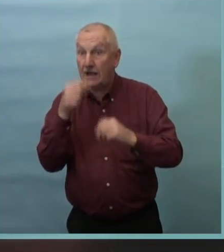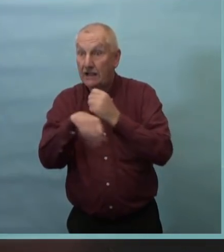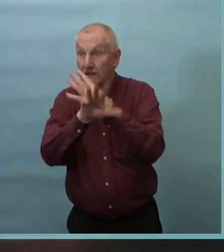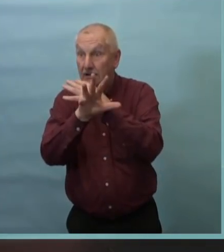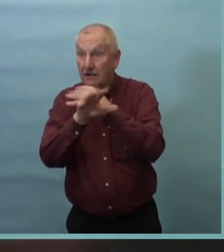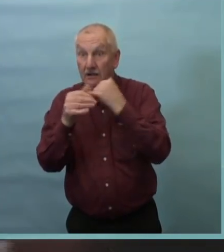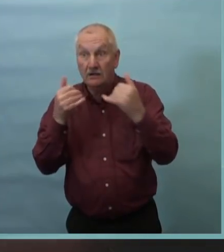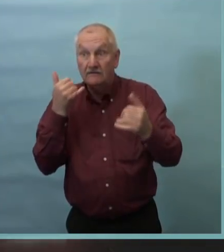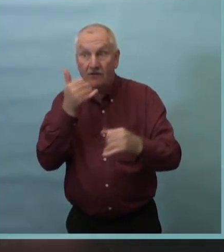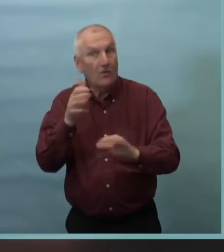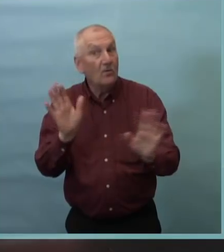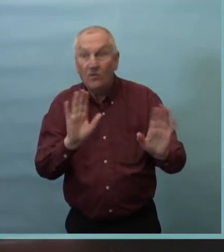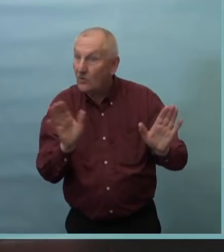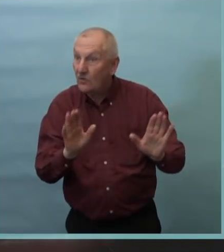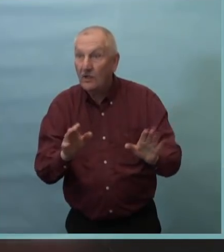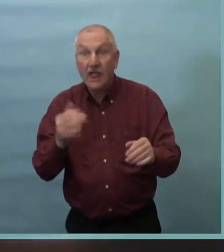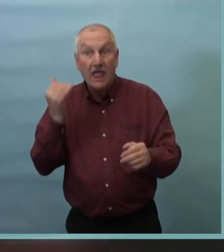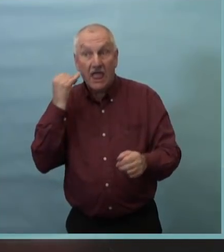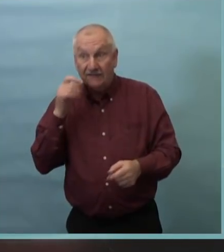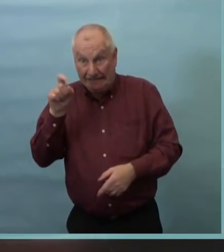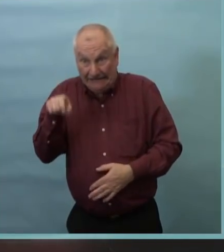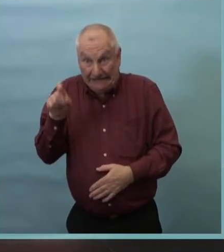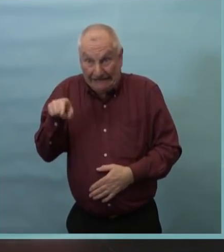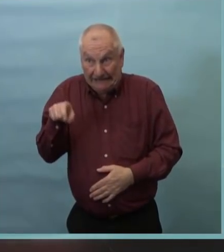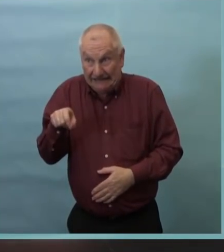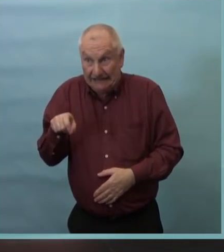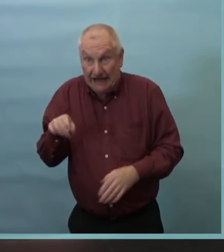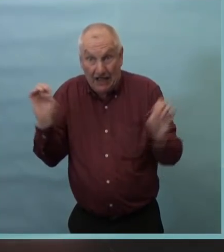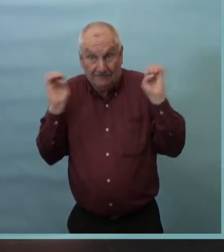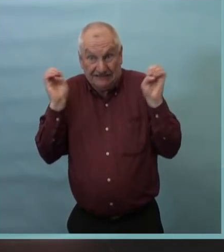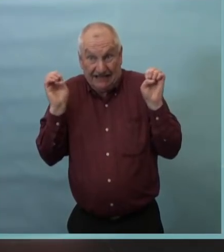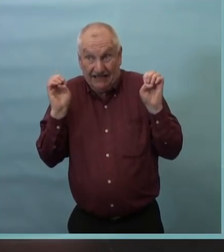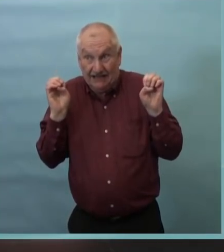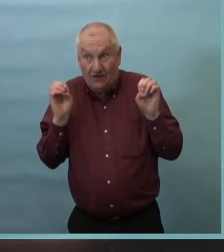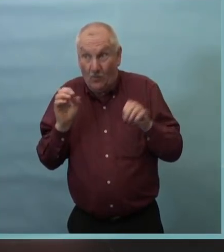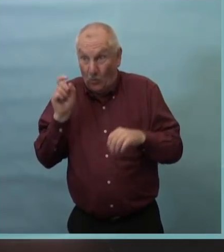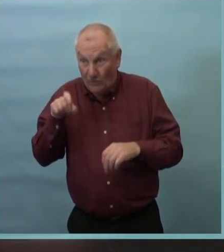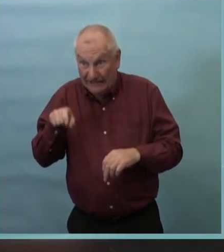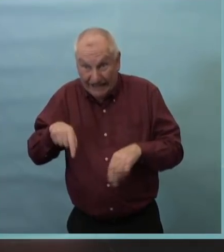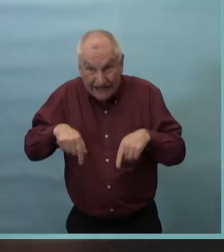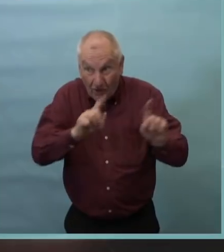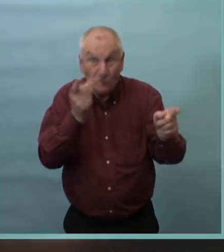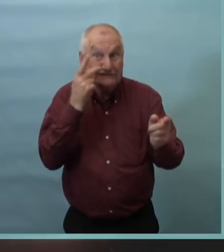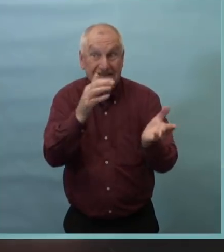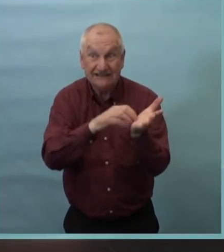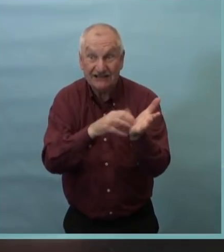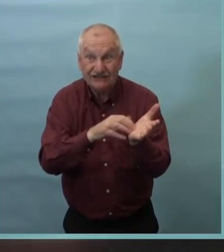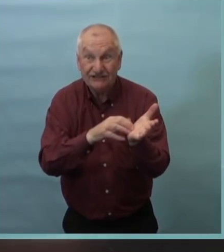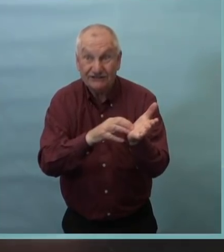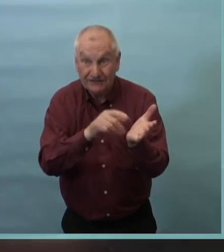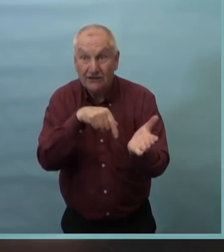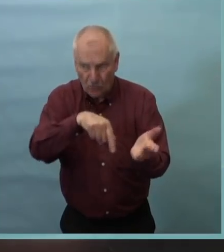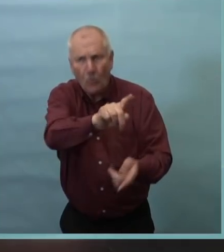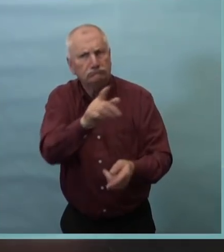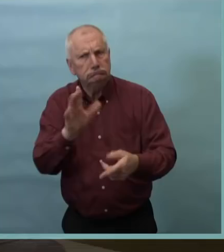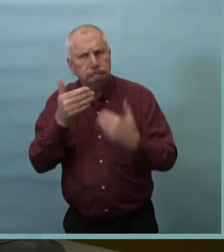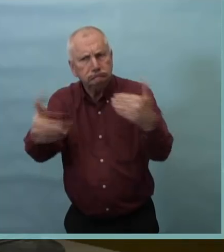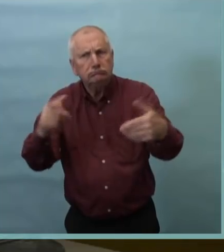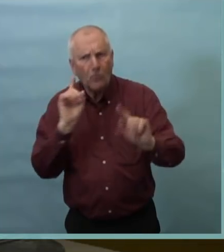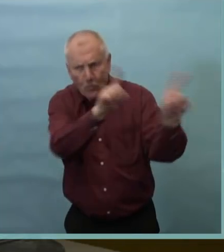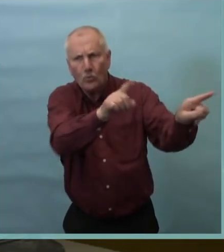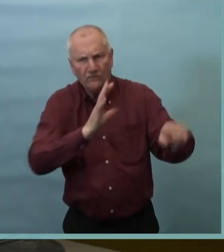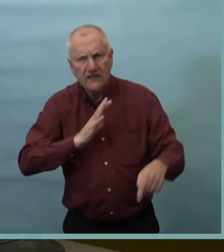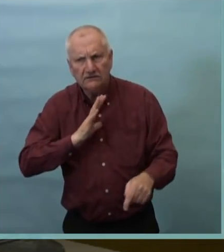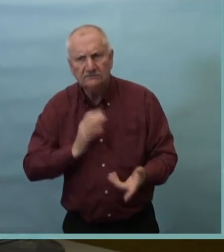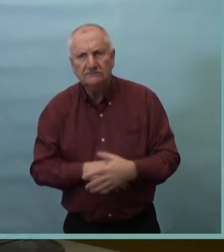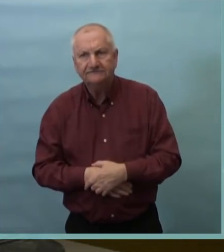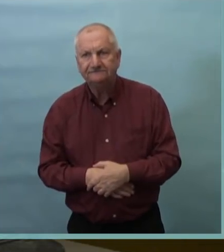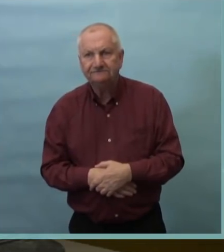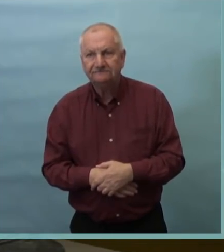encouraged to seek it and with that we can open the line to questions thank you